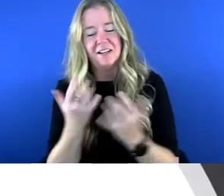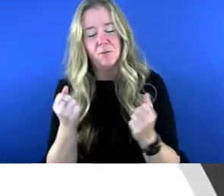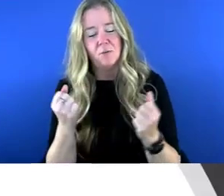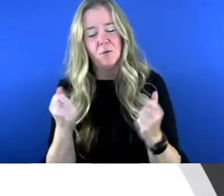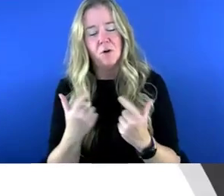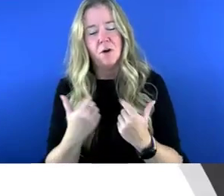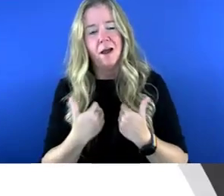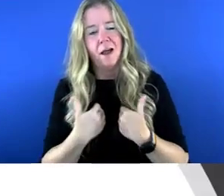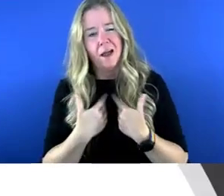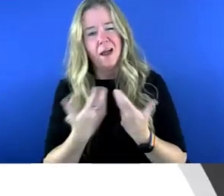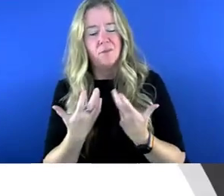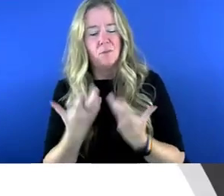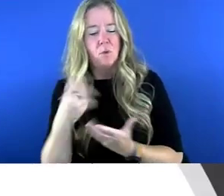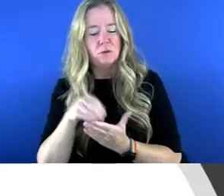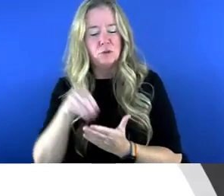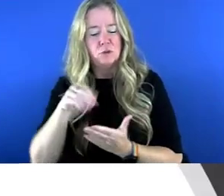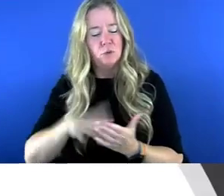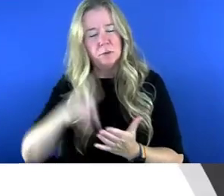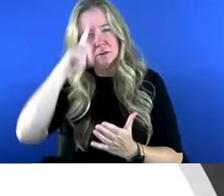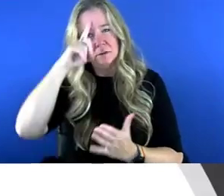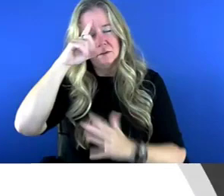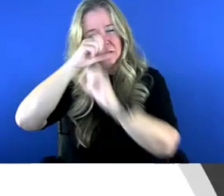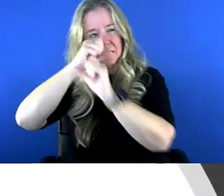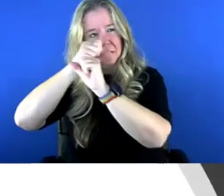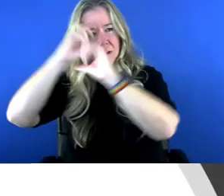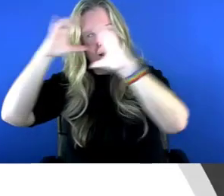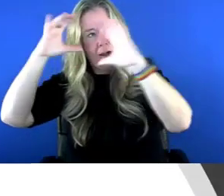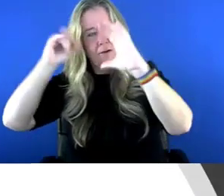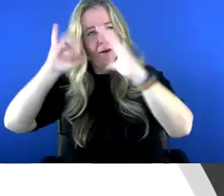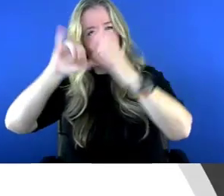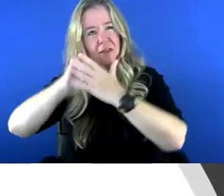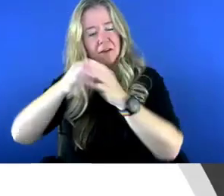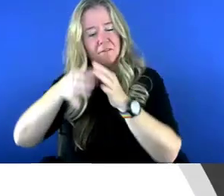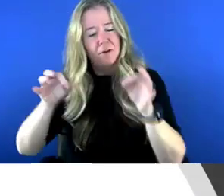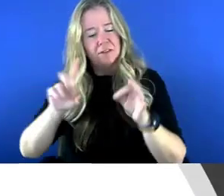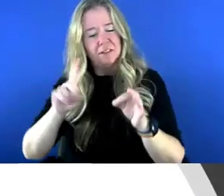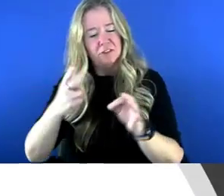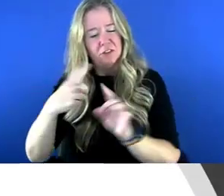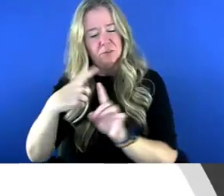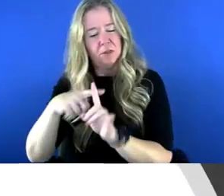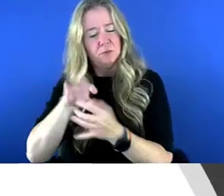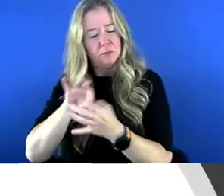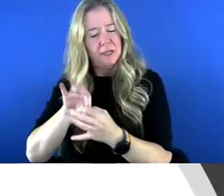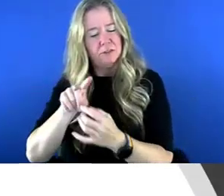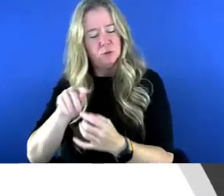at least a student in mind or something, I just want to reiterate that research tells us